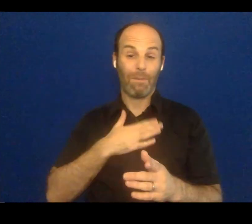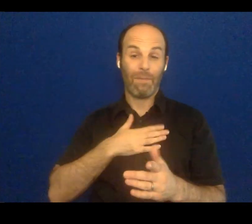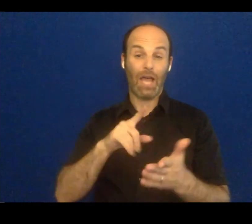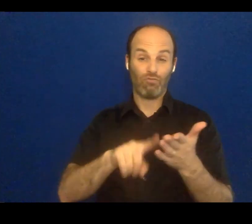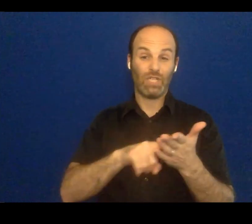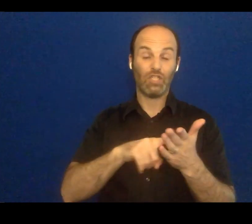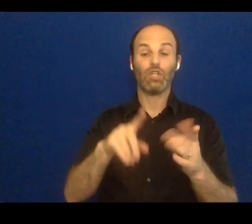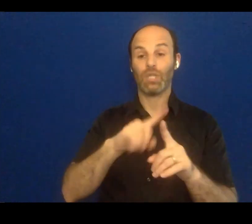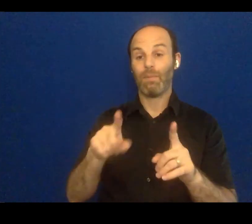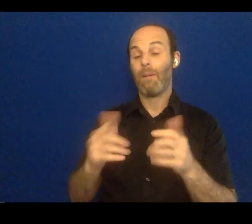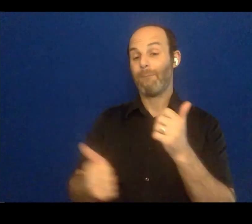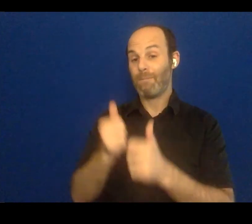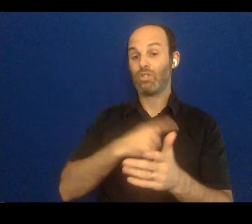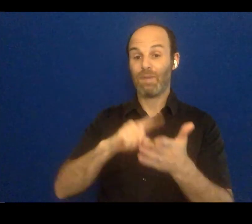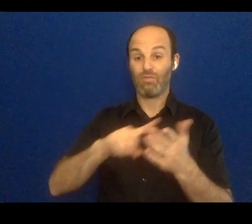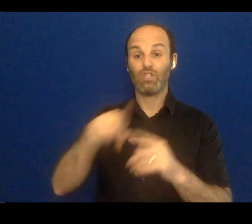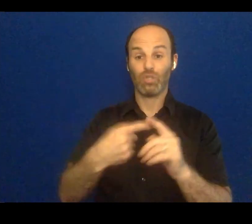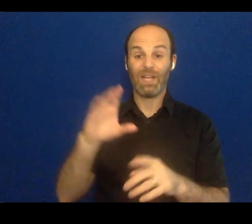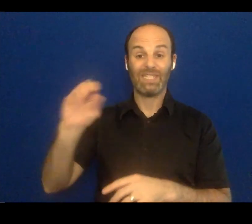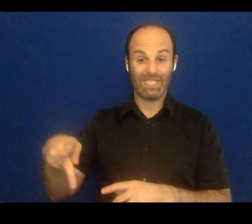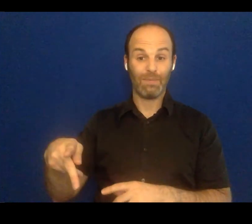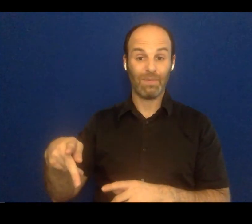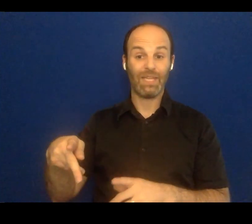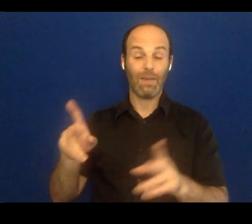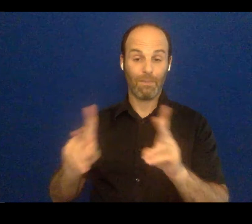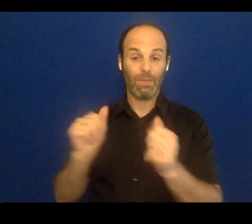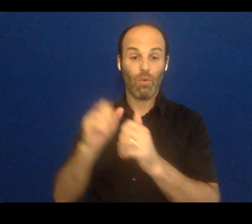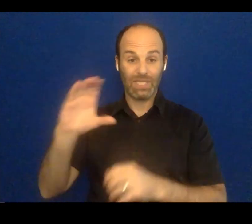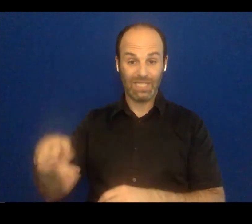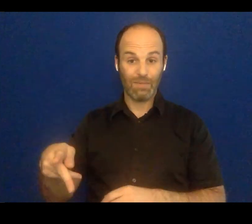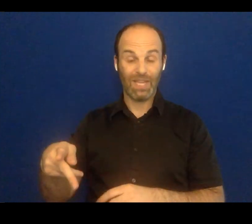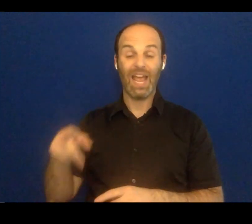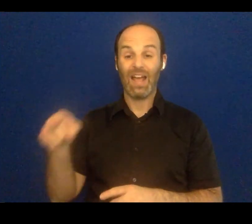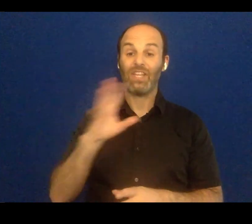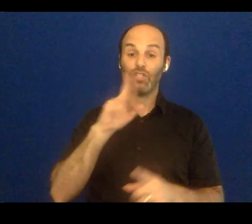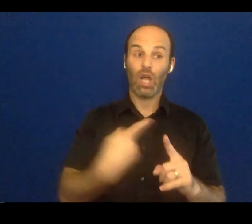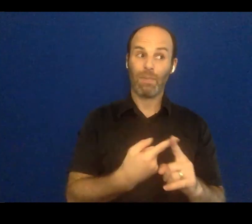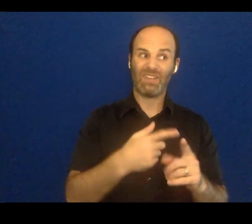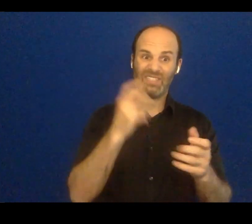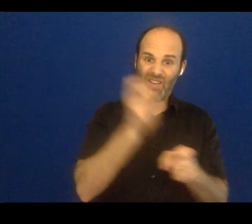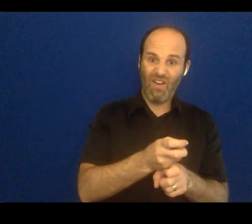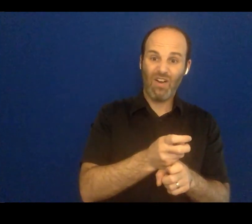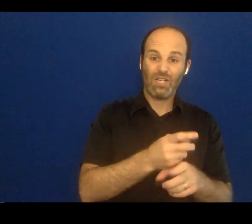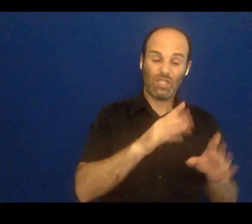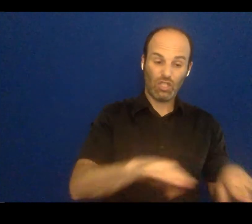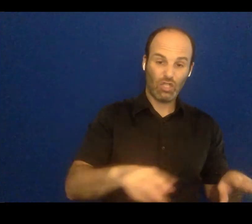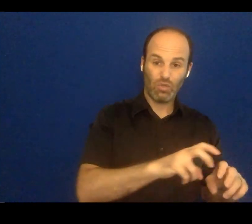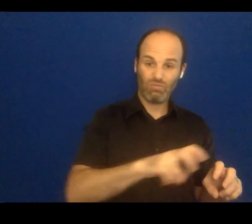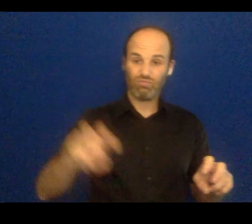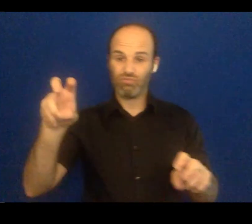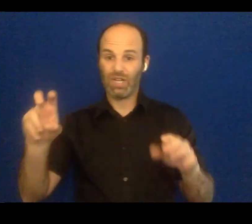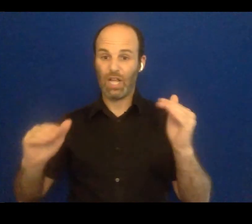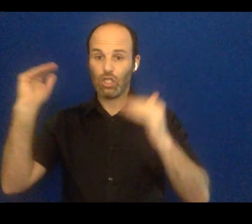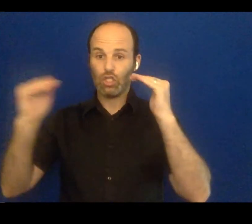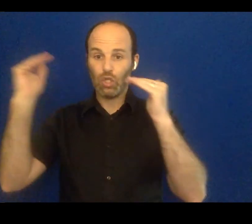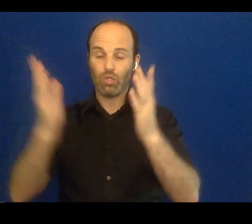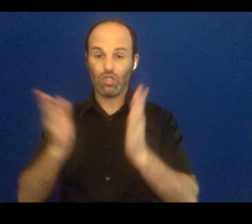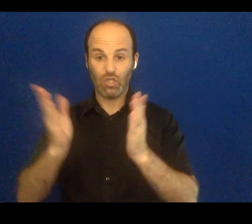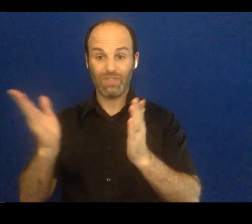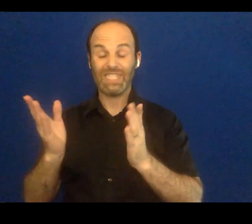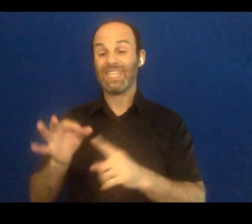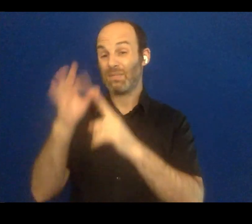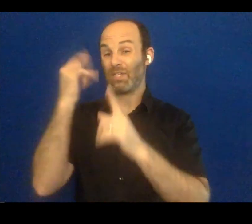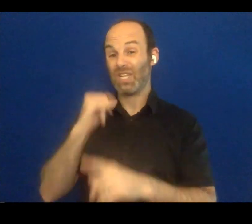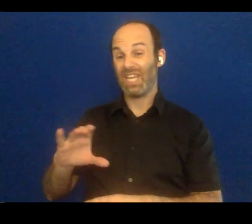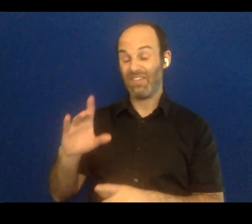POPULATION THAT I STUDY IS